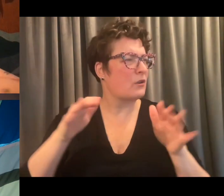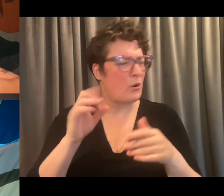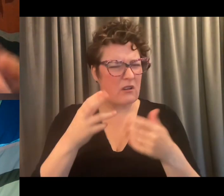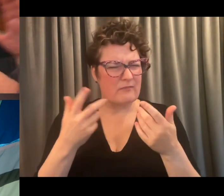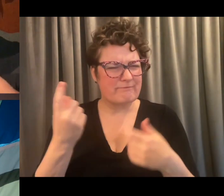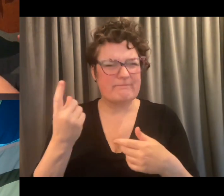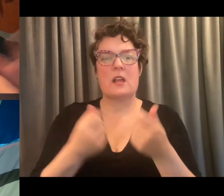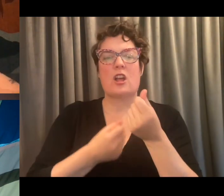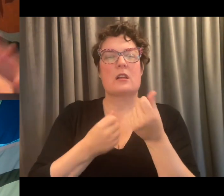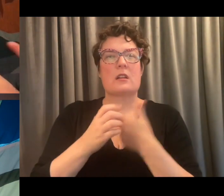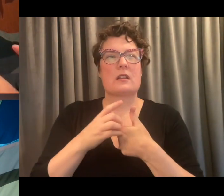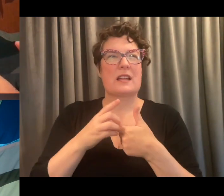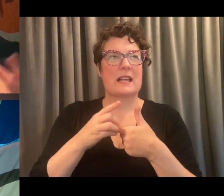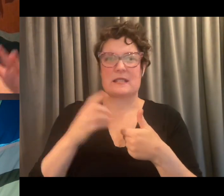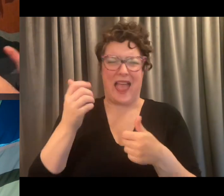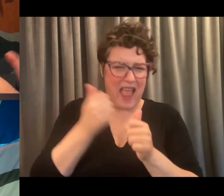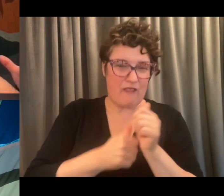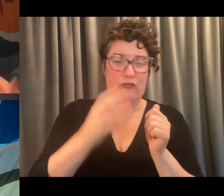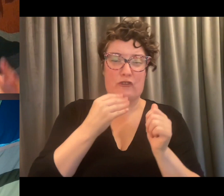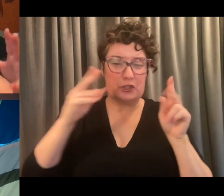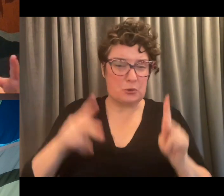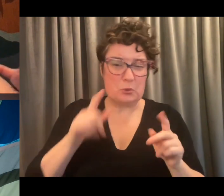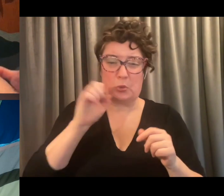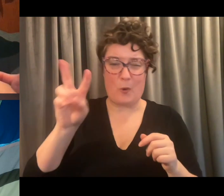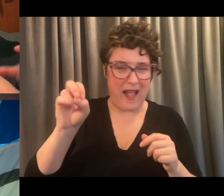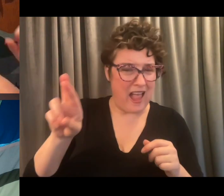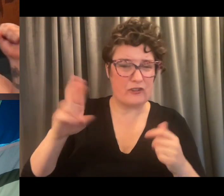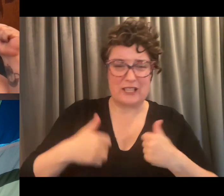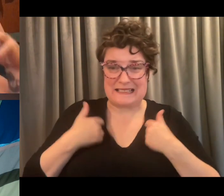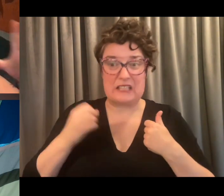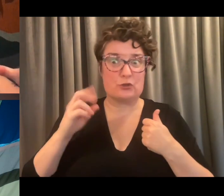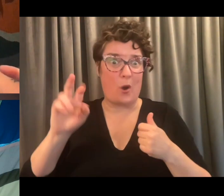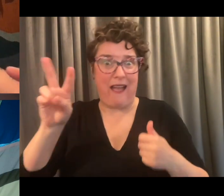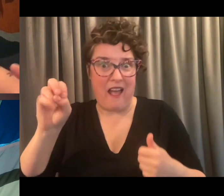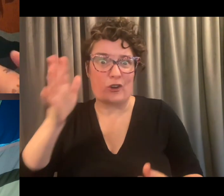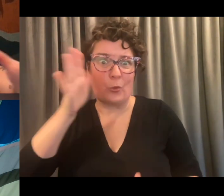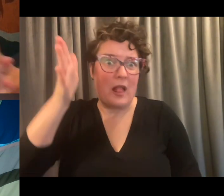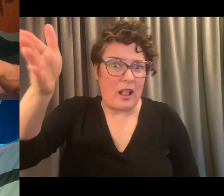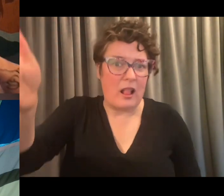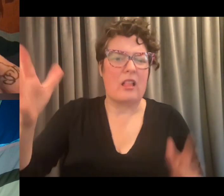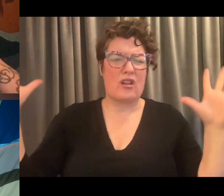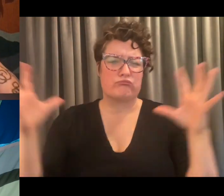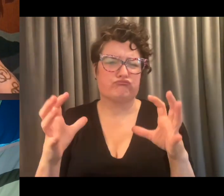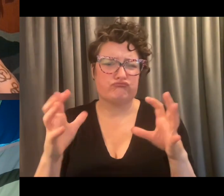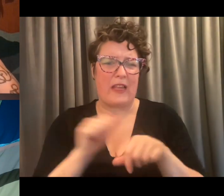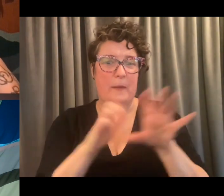every Jew that's ever existed or ever would exist is there at the mountain. And then there would be these blasts and everyone would get blown way far away from the mountain.